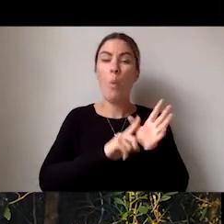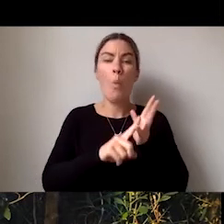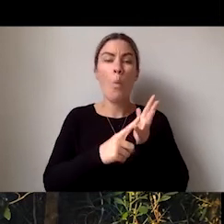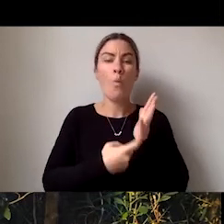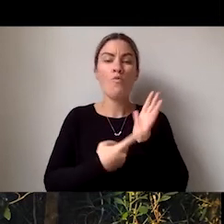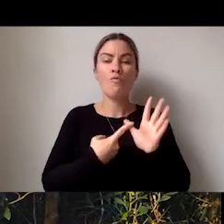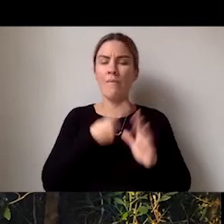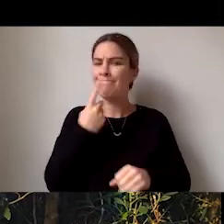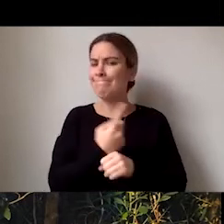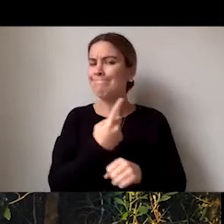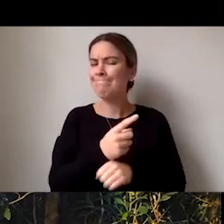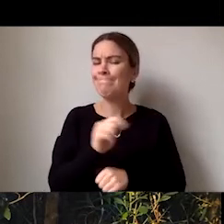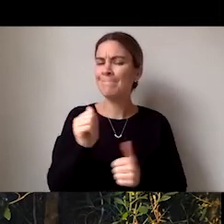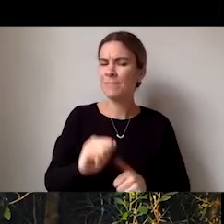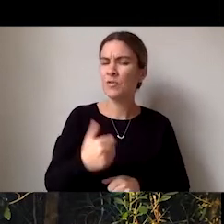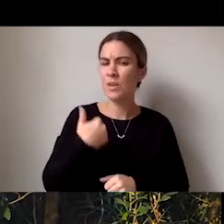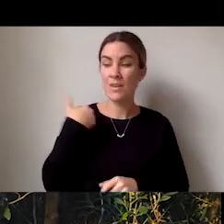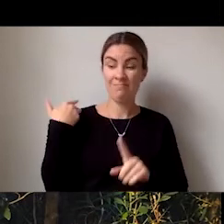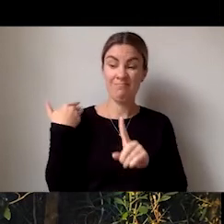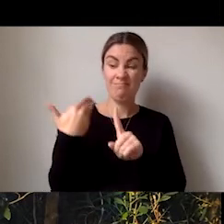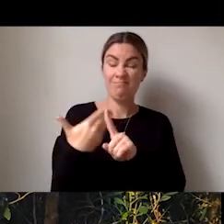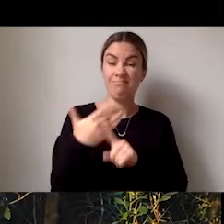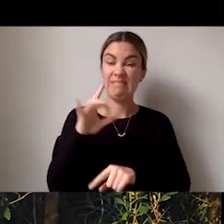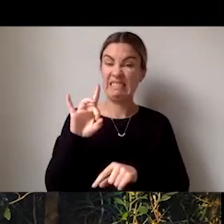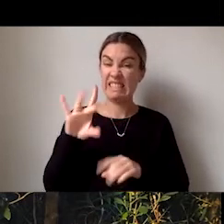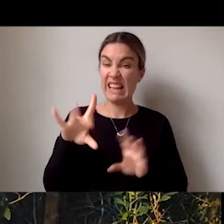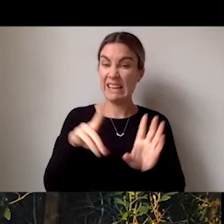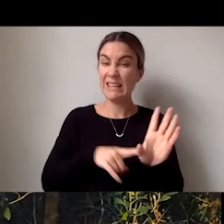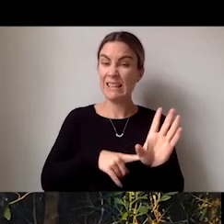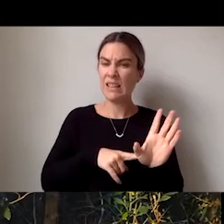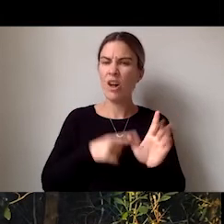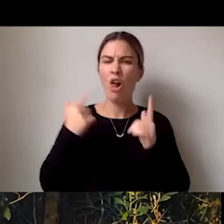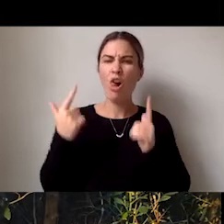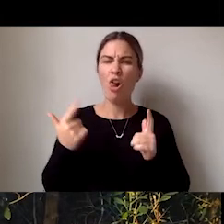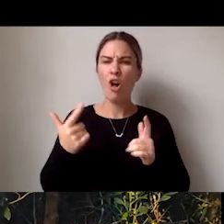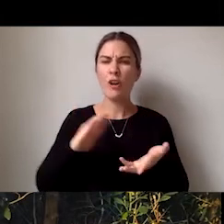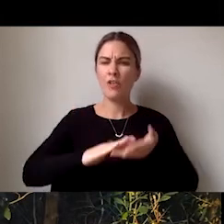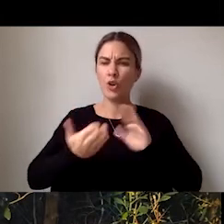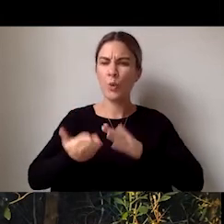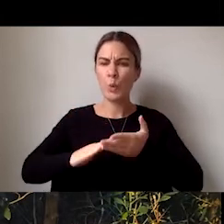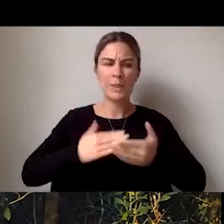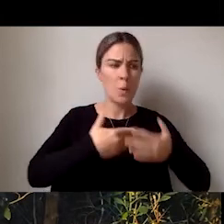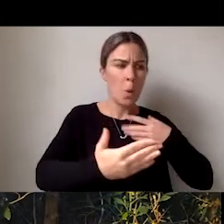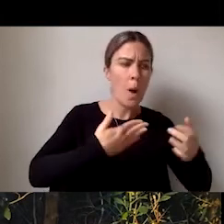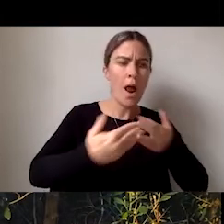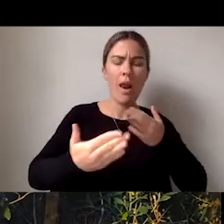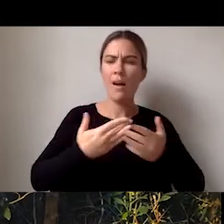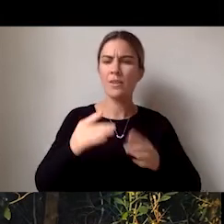chunk of the last decade kind of doing a lot of community organising around community education.